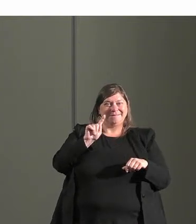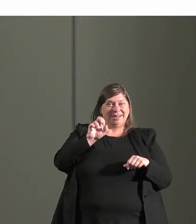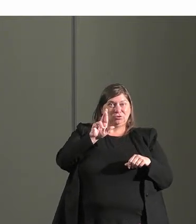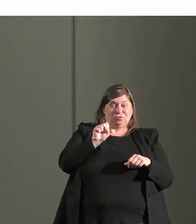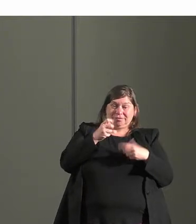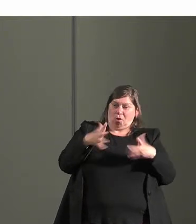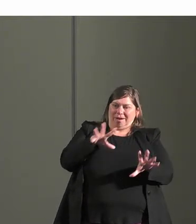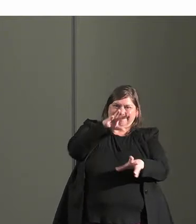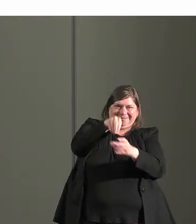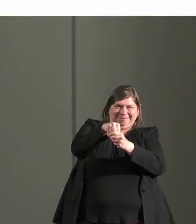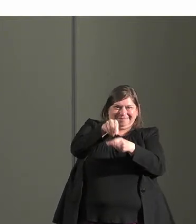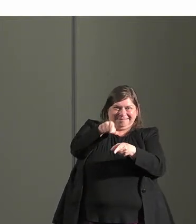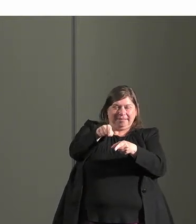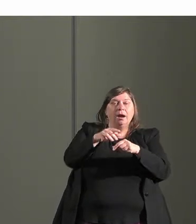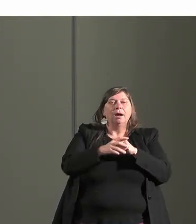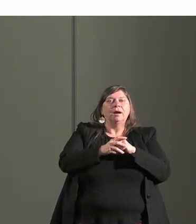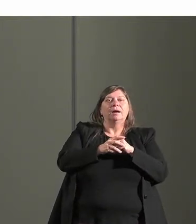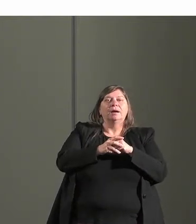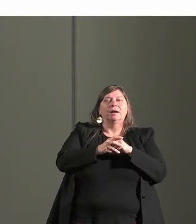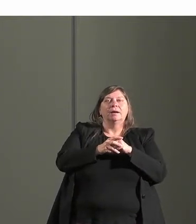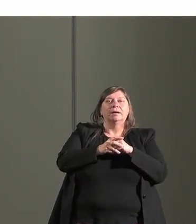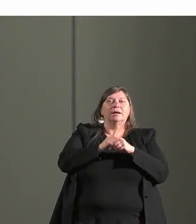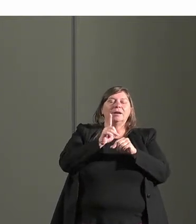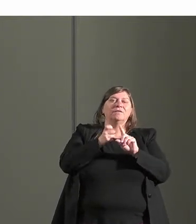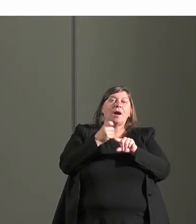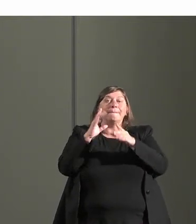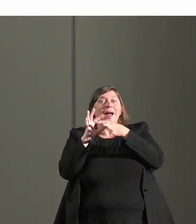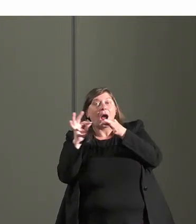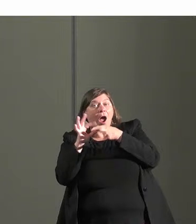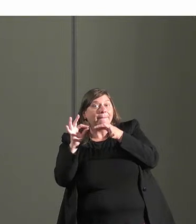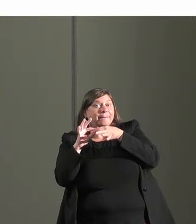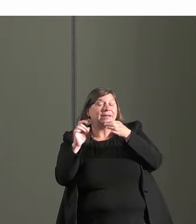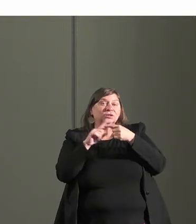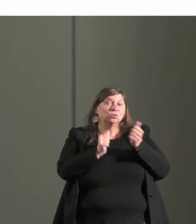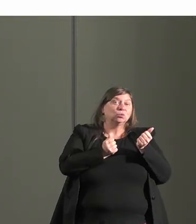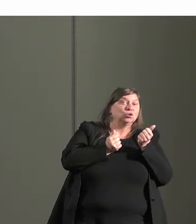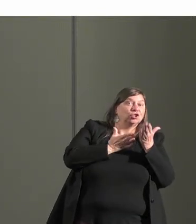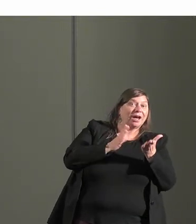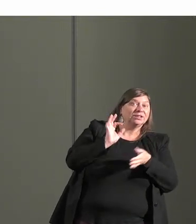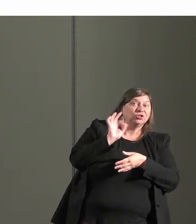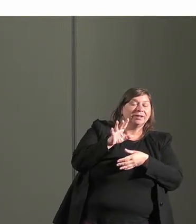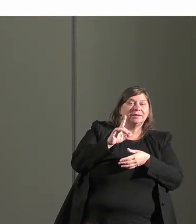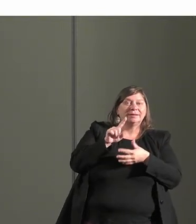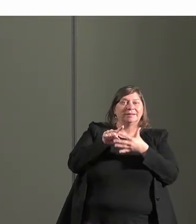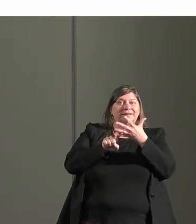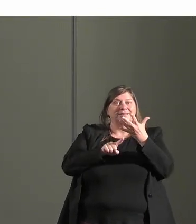etcetera. They have custom built a lot of features in